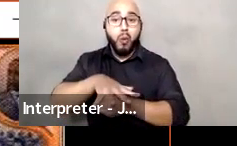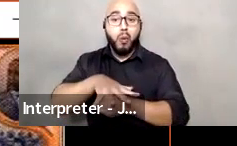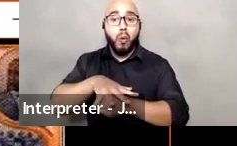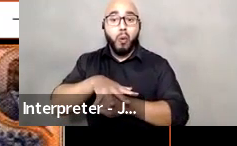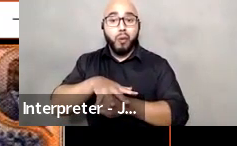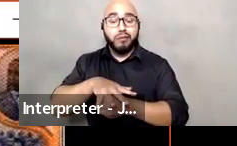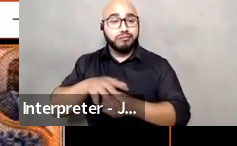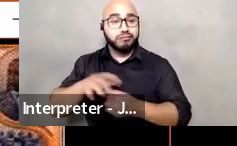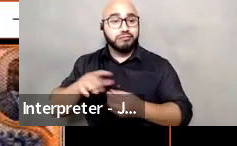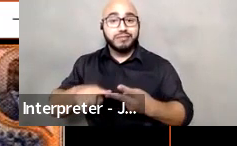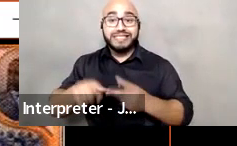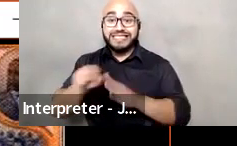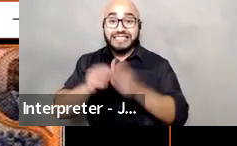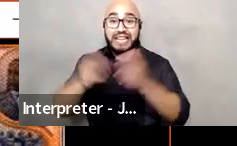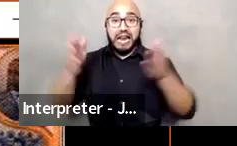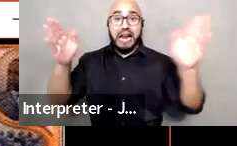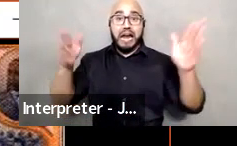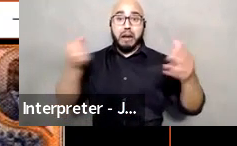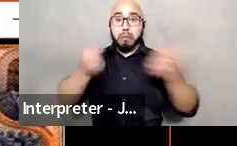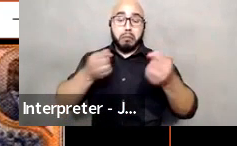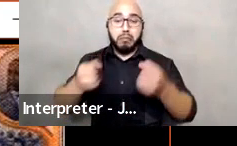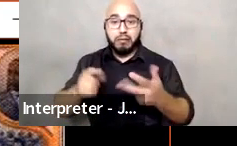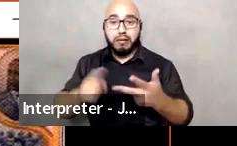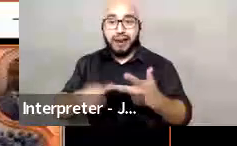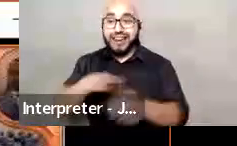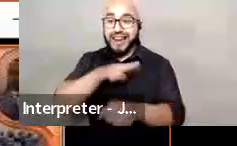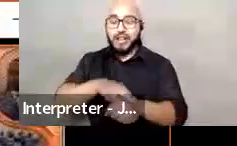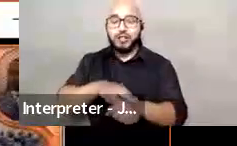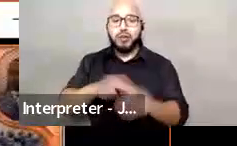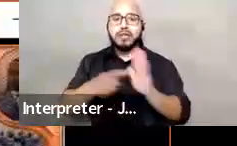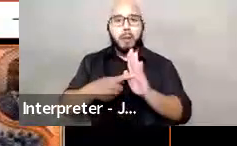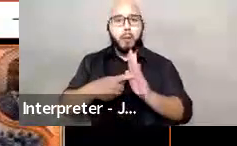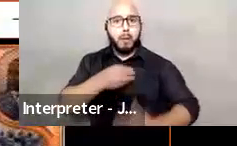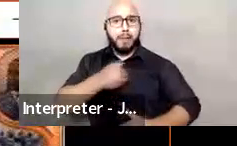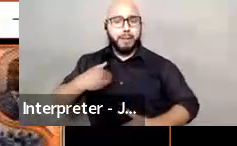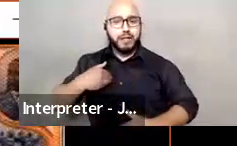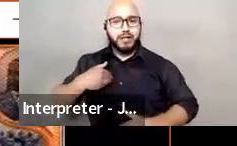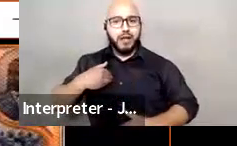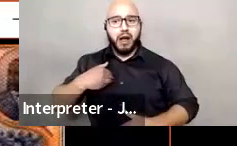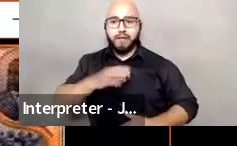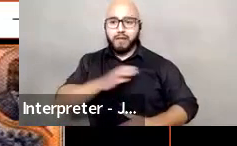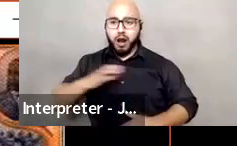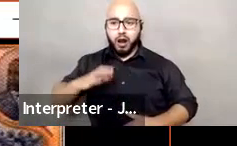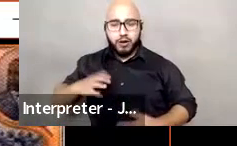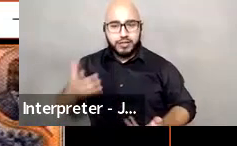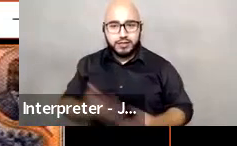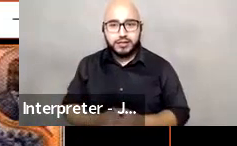At the national level as members of. Congress. And in the picture. Here that you see is Frederick Douglass.